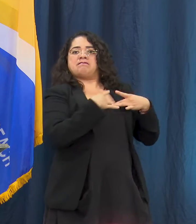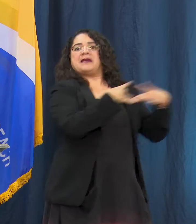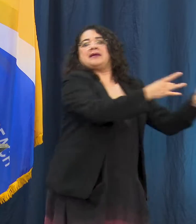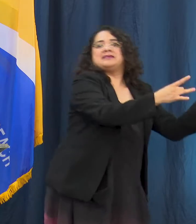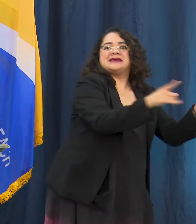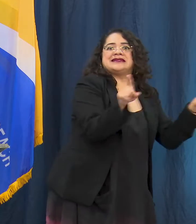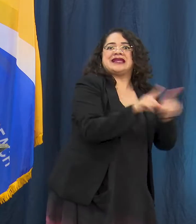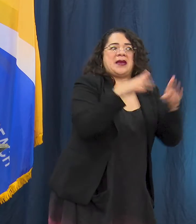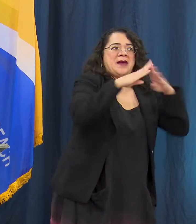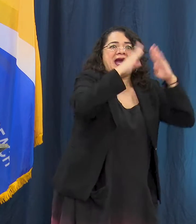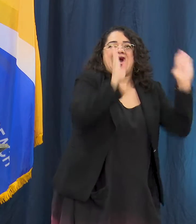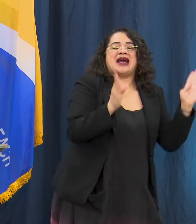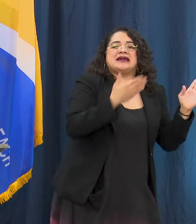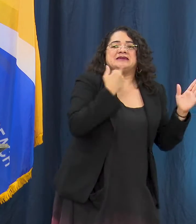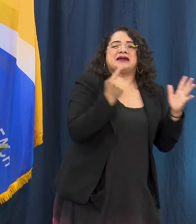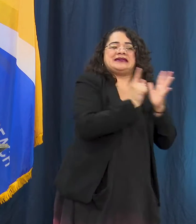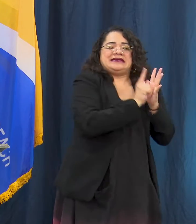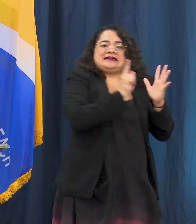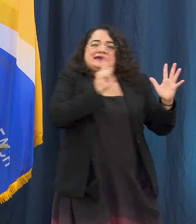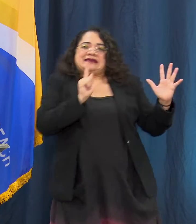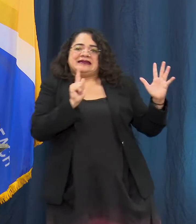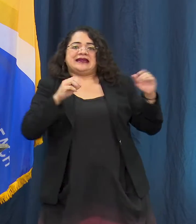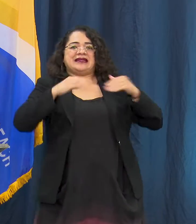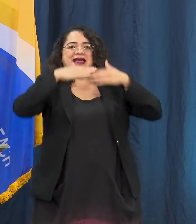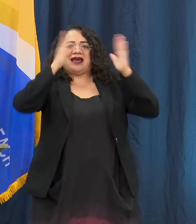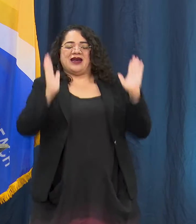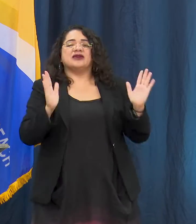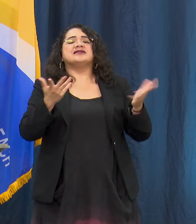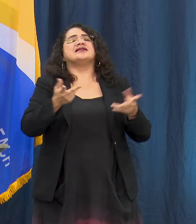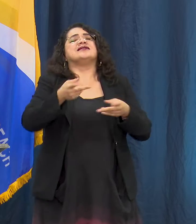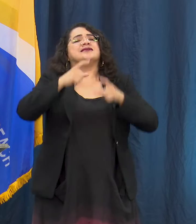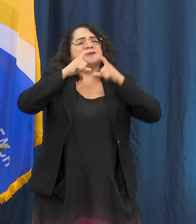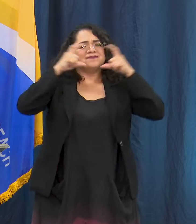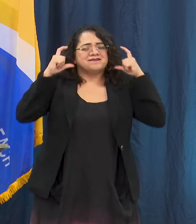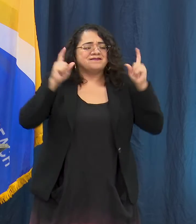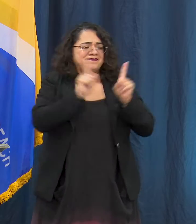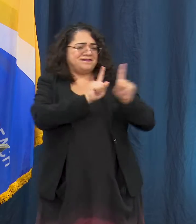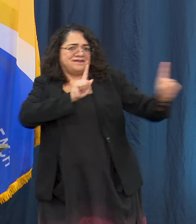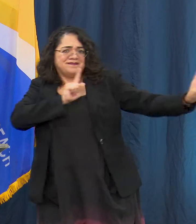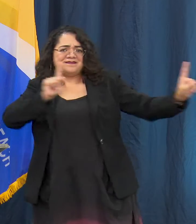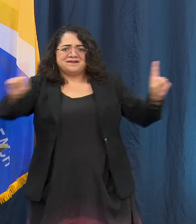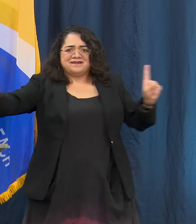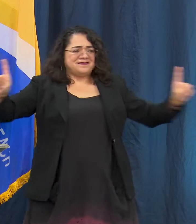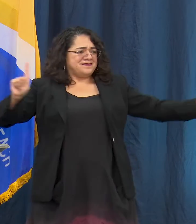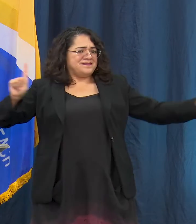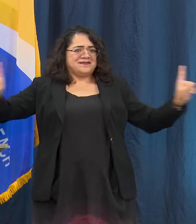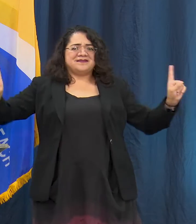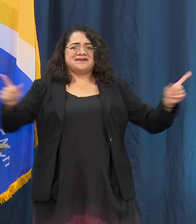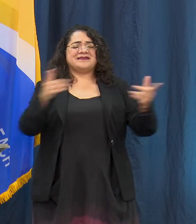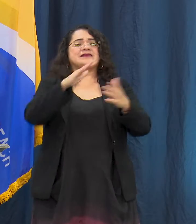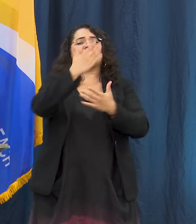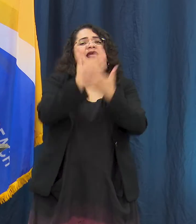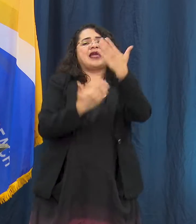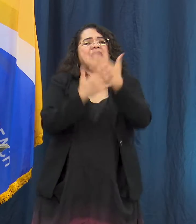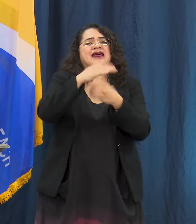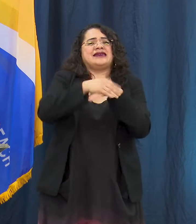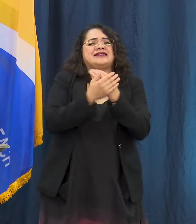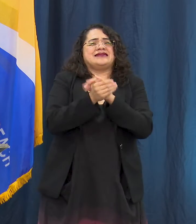the risk once again your face coverings, maintaining your distance, keep your hand cleaned. Everybody, there are really small great bottles of hand sanitizer